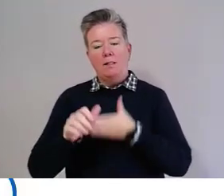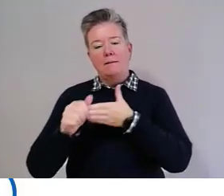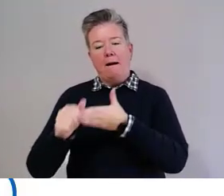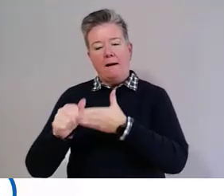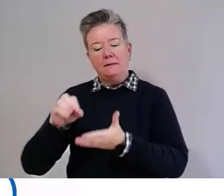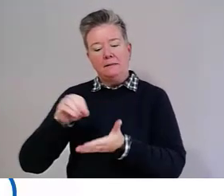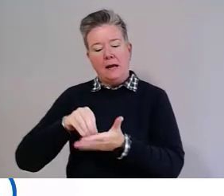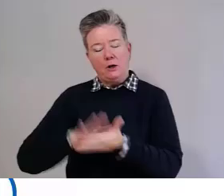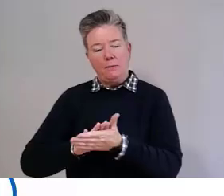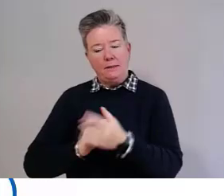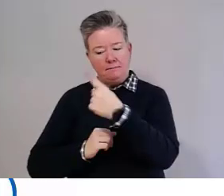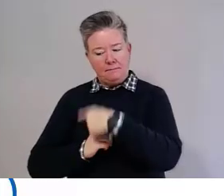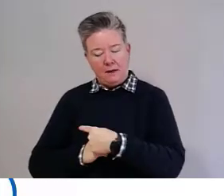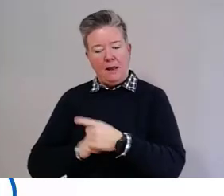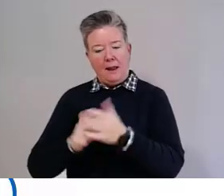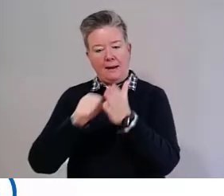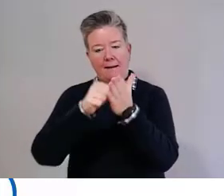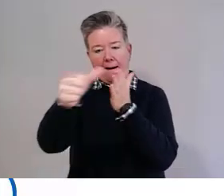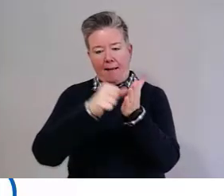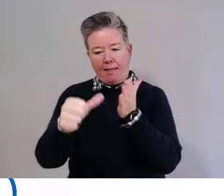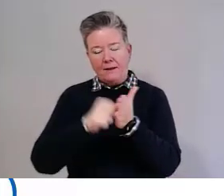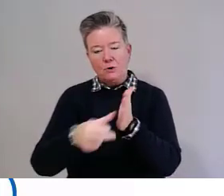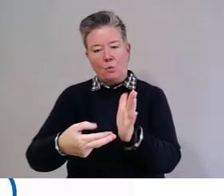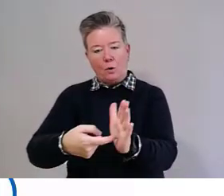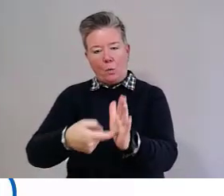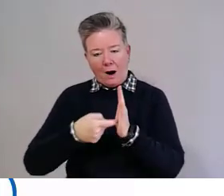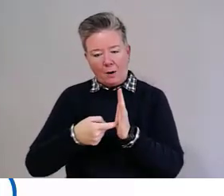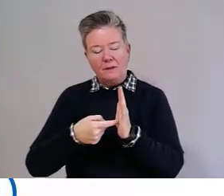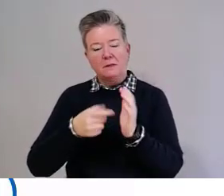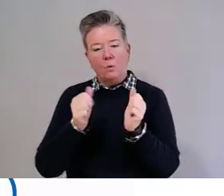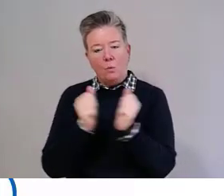and highlight requirements in report writing.